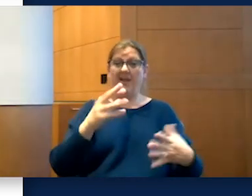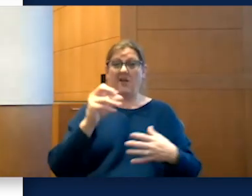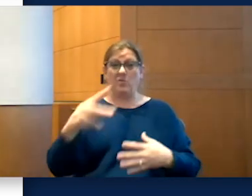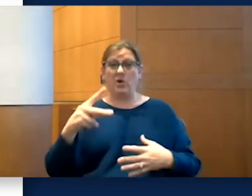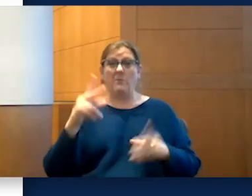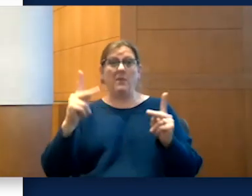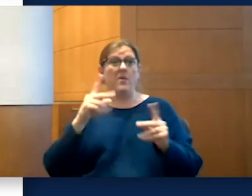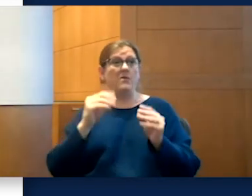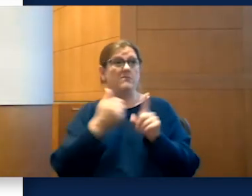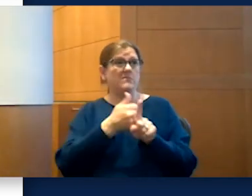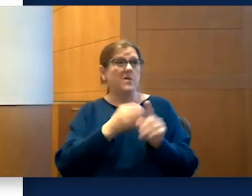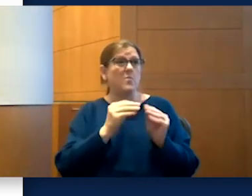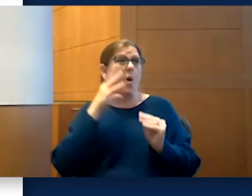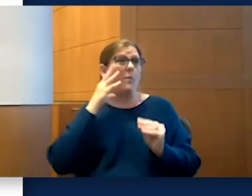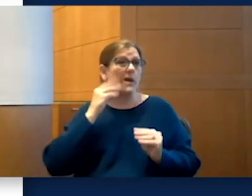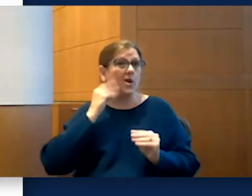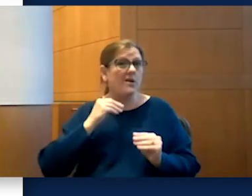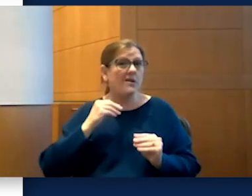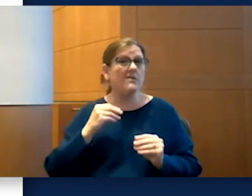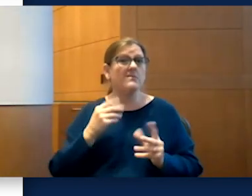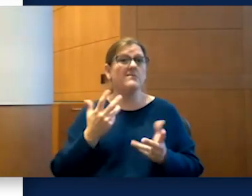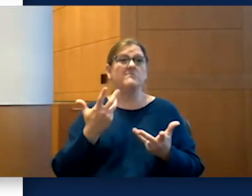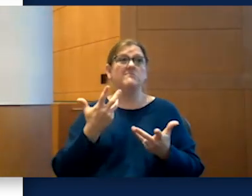Unless -- that's another good thing about the arcade, though, is that it gives opportunities for people who are more experienced. Maybe they've been gaming and using one set of equipment but they want to see somebody else's setup and they want to try something else. And maybe that would work better for them and maybe they just want to see what else is out there, what other equipment is out there.